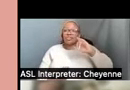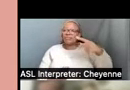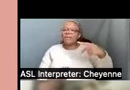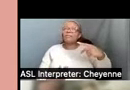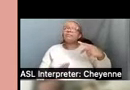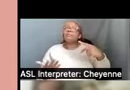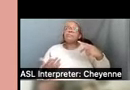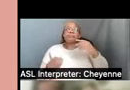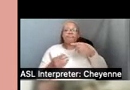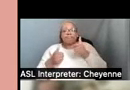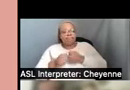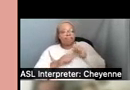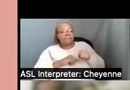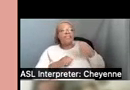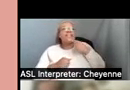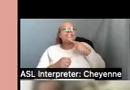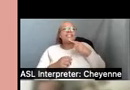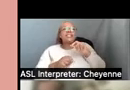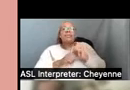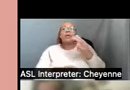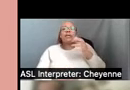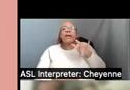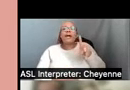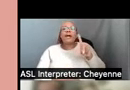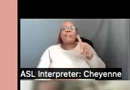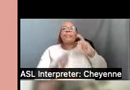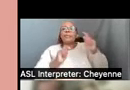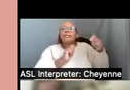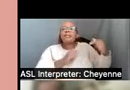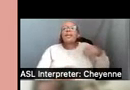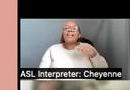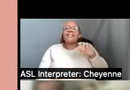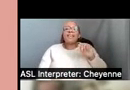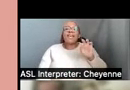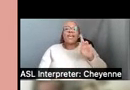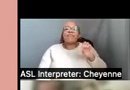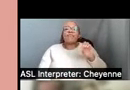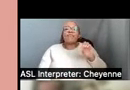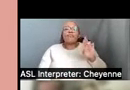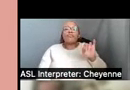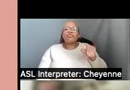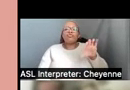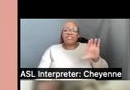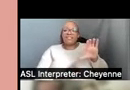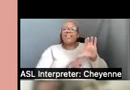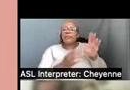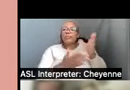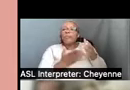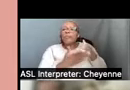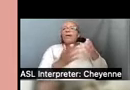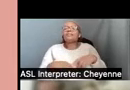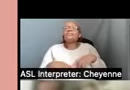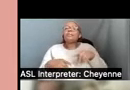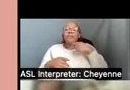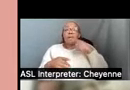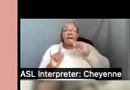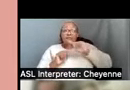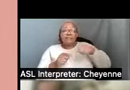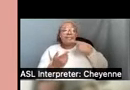I said they are working on a hybrid doc and I said if there's a way, a deep practice of research and